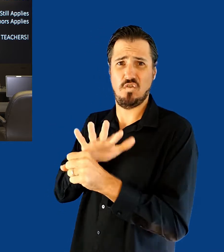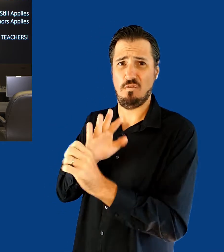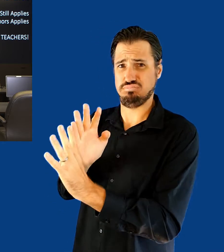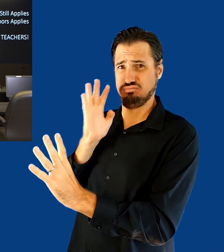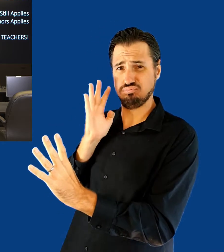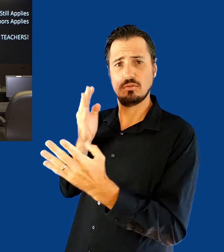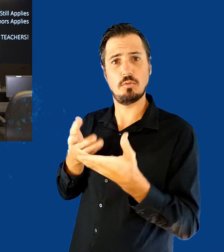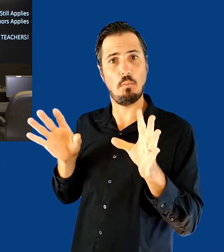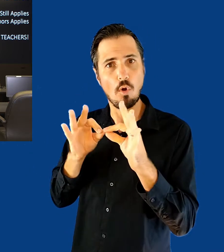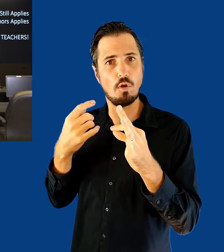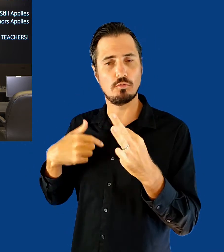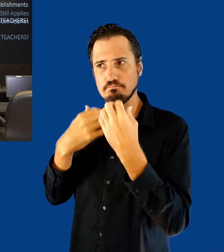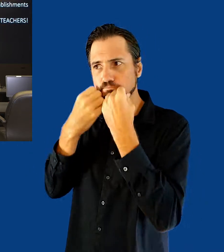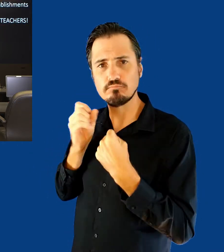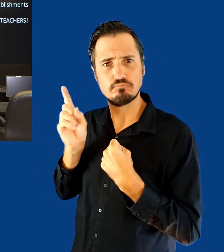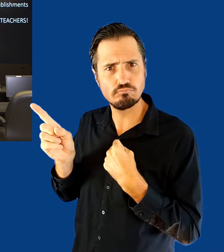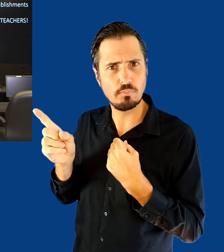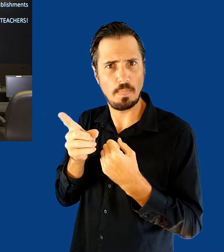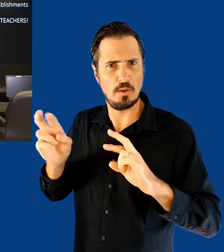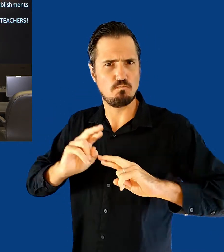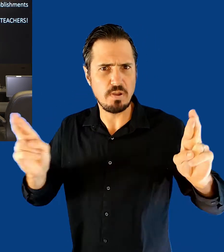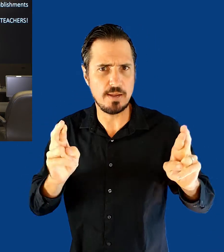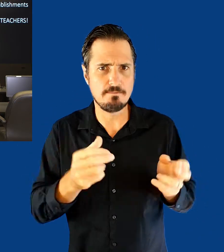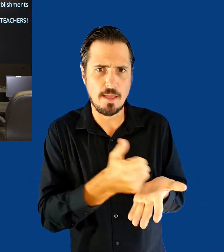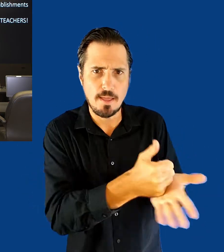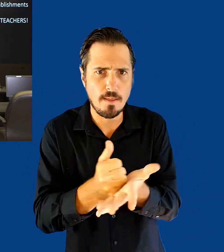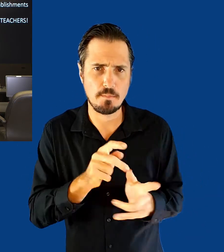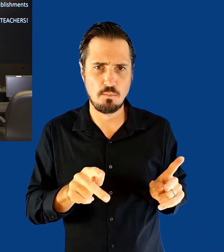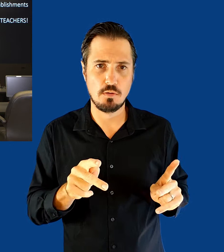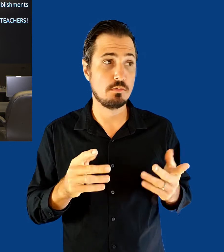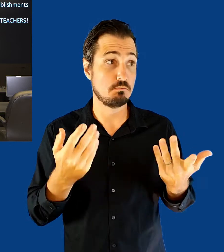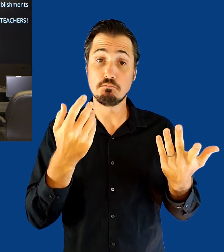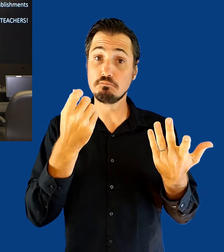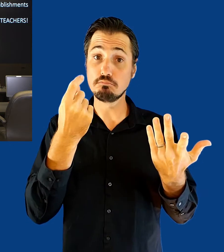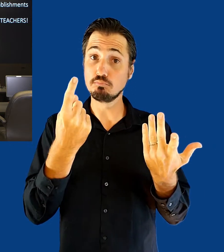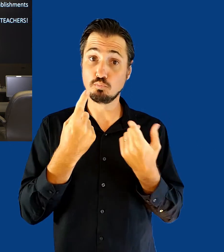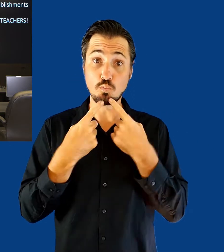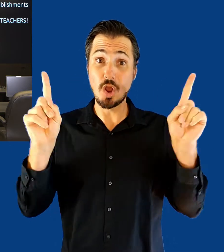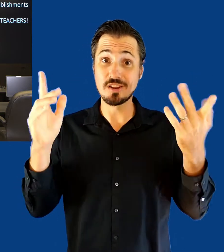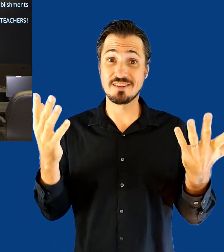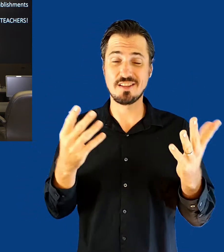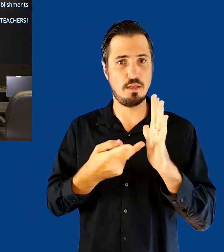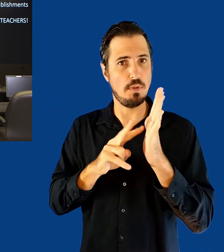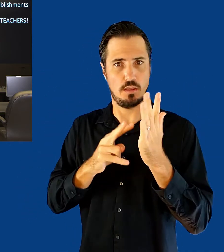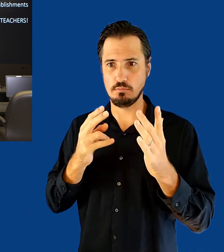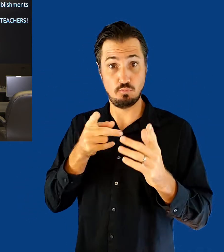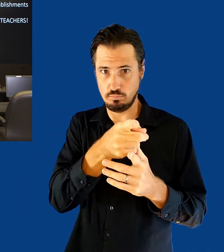And it worked. With your help and cooperation, we were able to reduce the number of calls for service and ER visits.